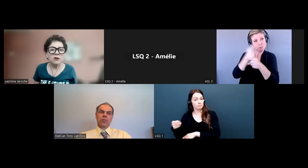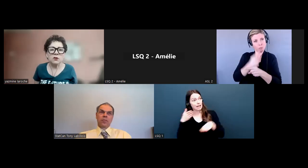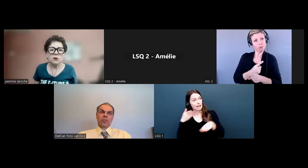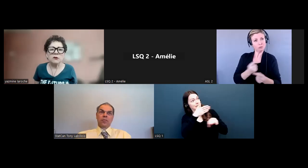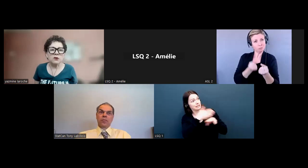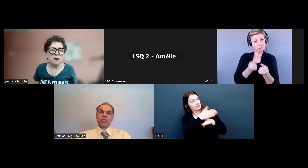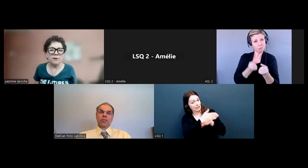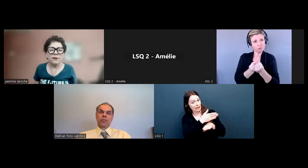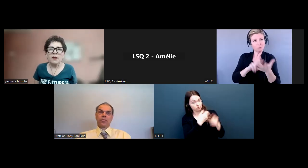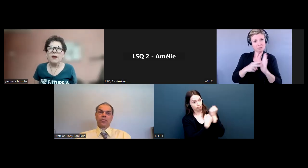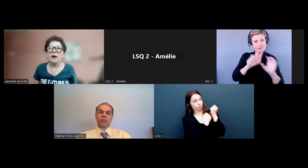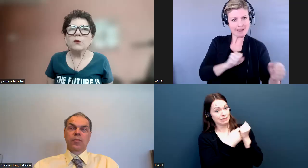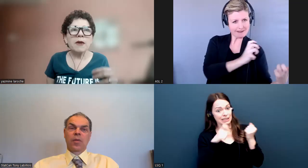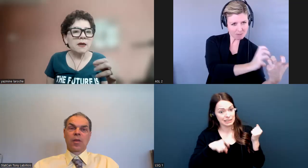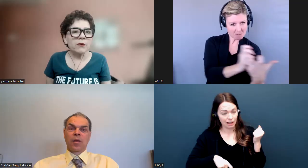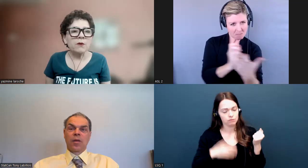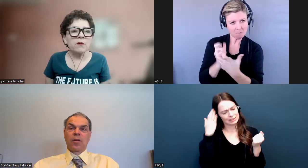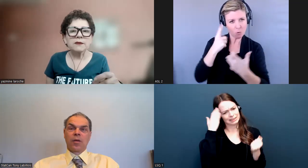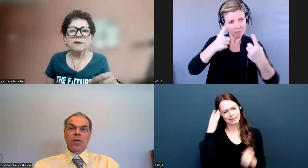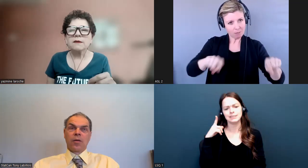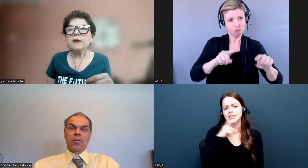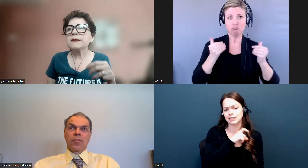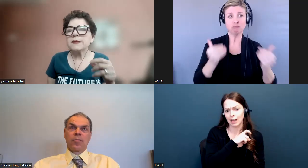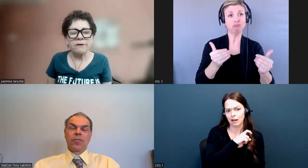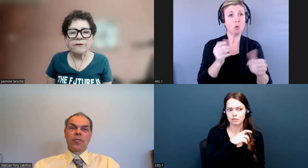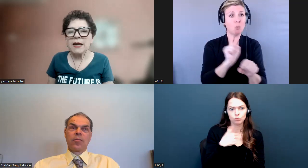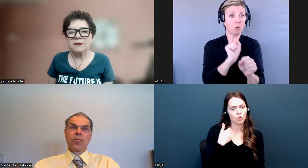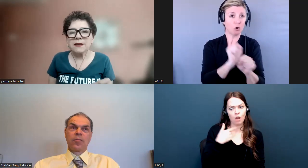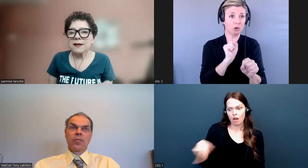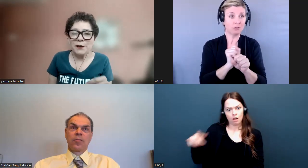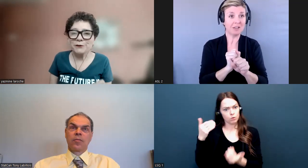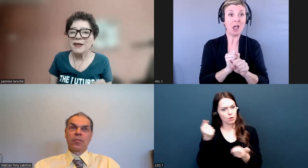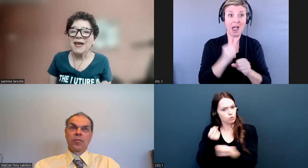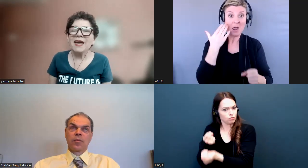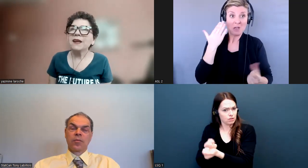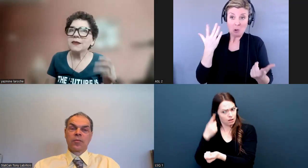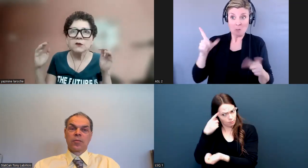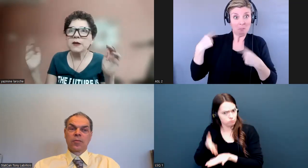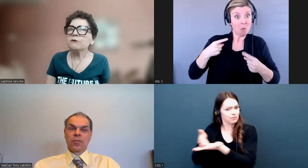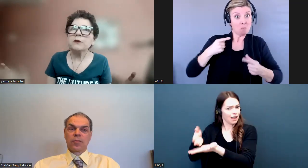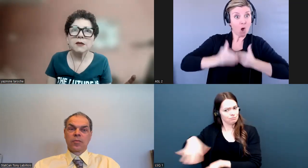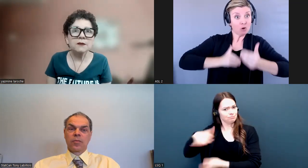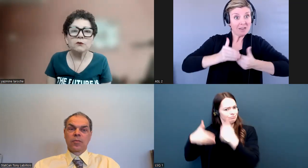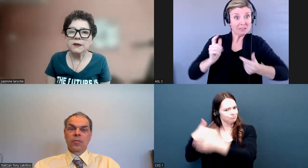to do their job we're making programs it's never fast enough and I think 2040 is a really